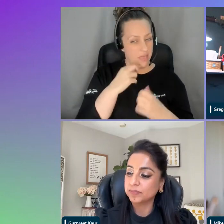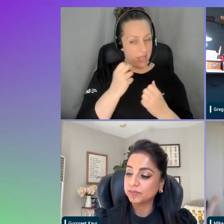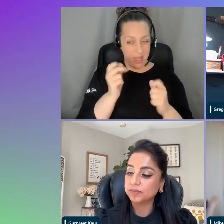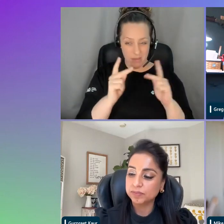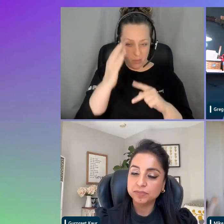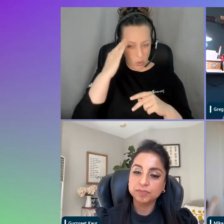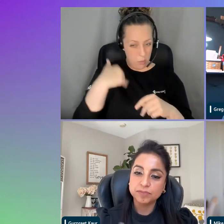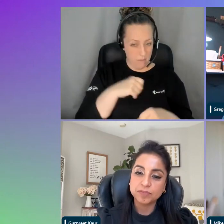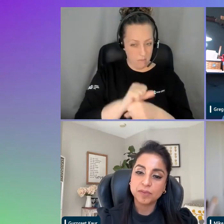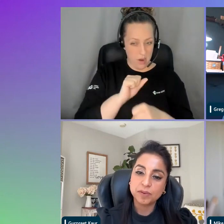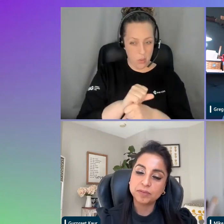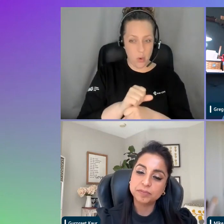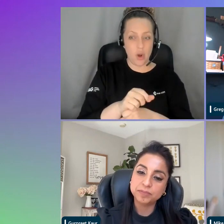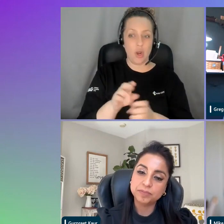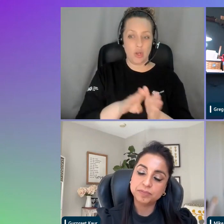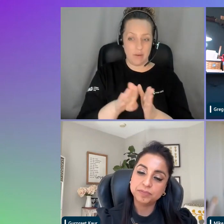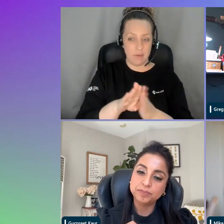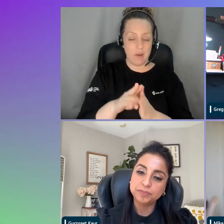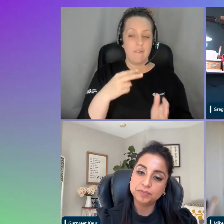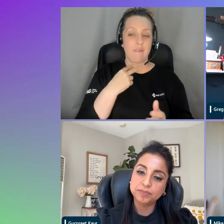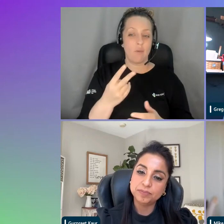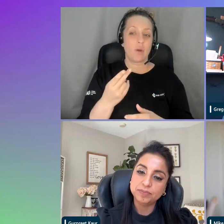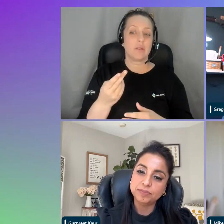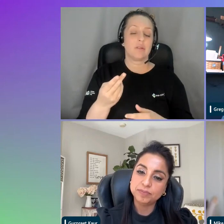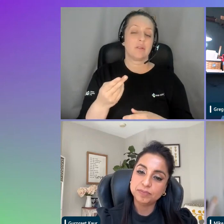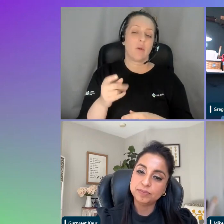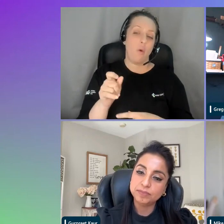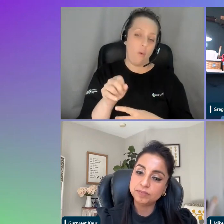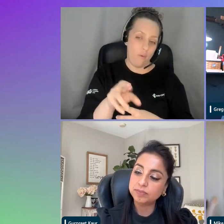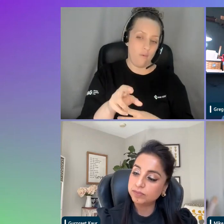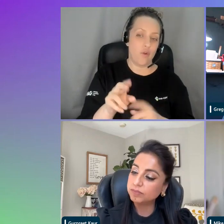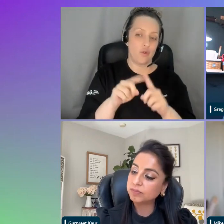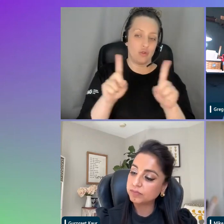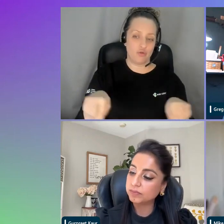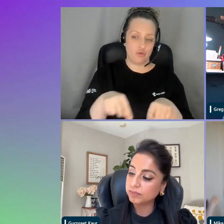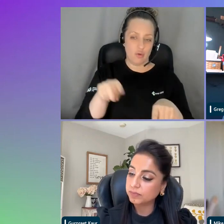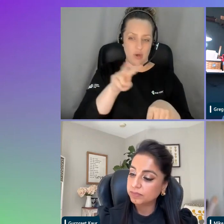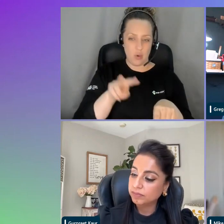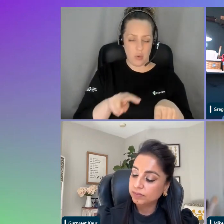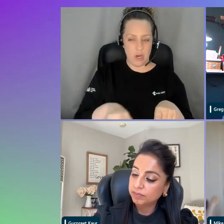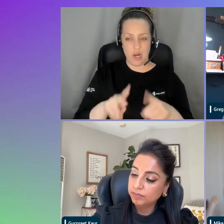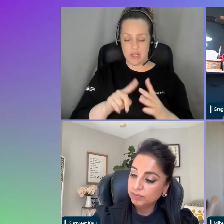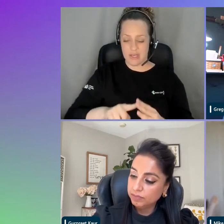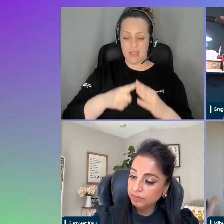me from my work developing the voiceover screen reader. And that was really the kickoff for me into accessibility, uh, and